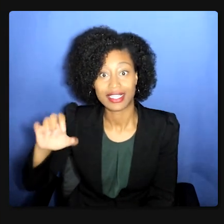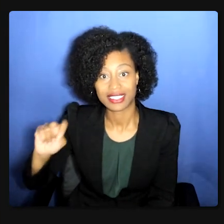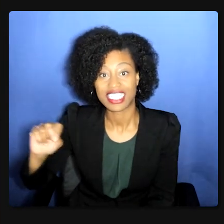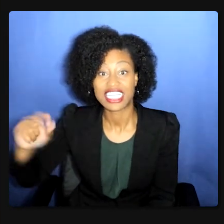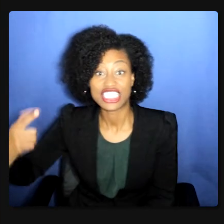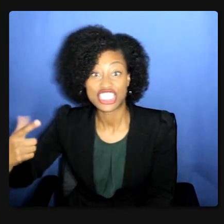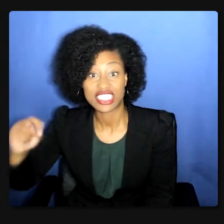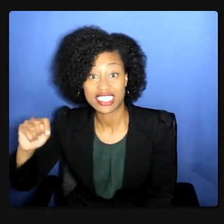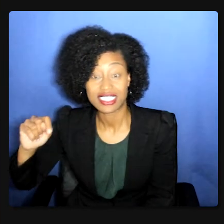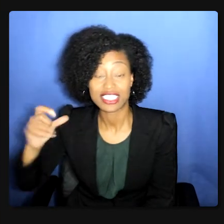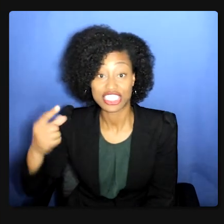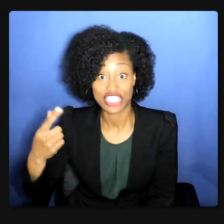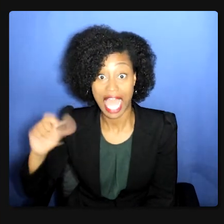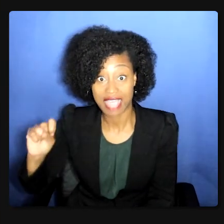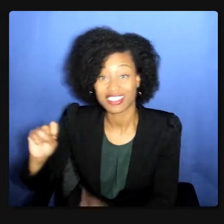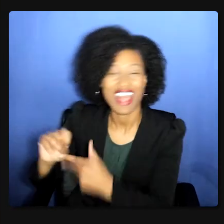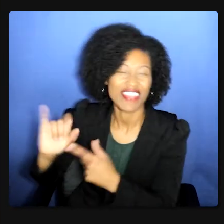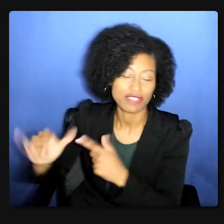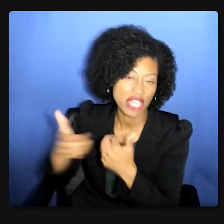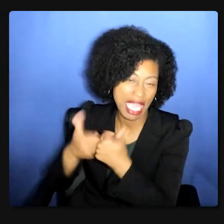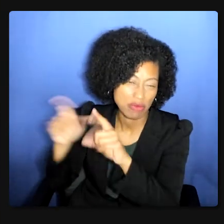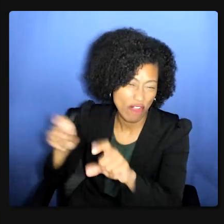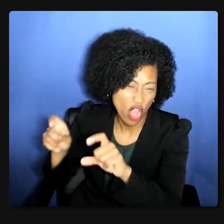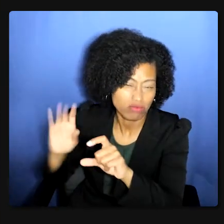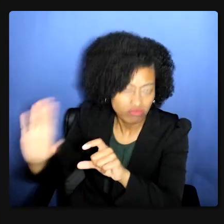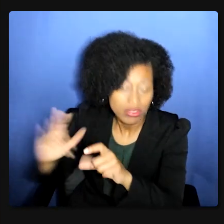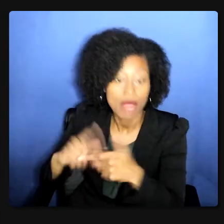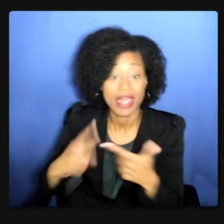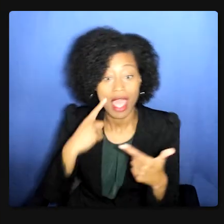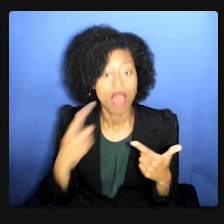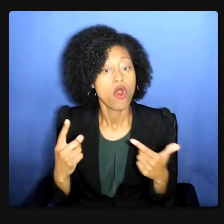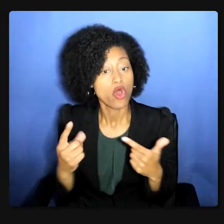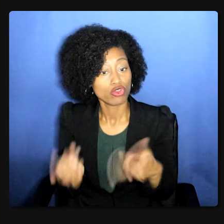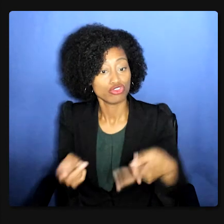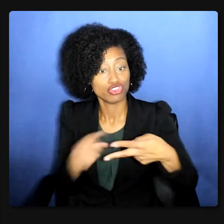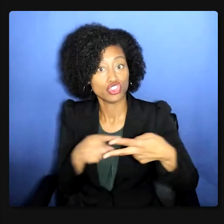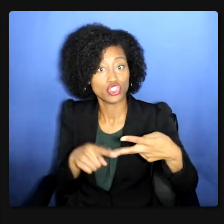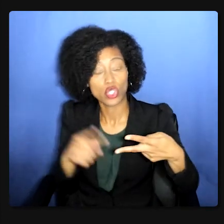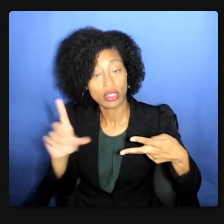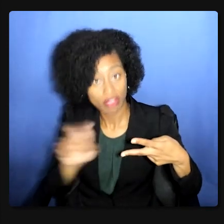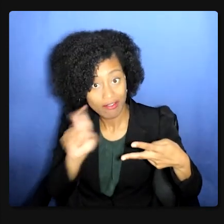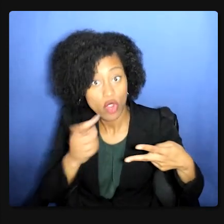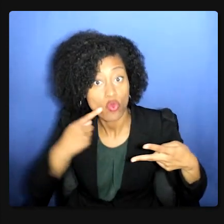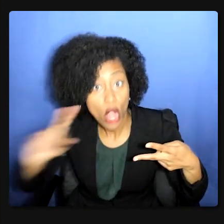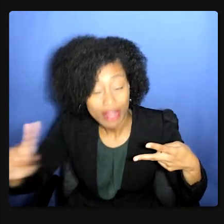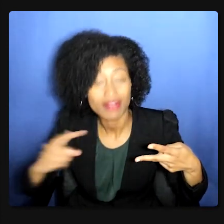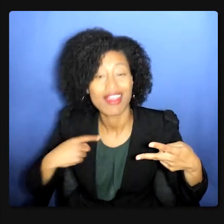Let's see if we have anything running. [Amie] Okay. So we have two standing by, they're healthy. I see they have public IP addresses, which we wanted.